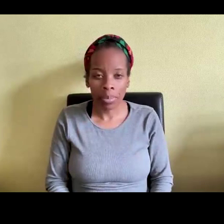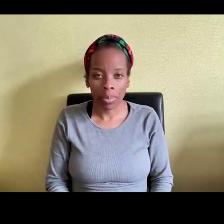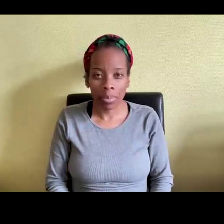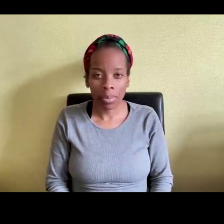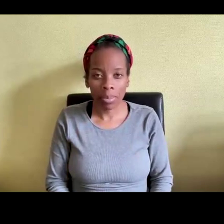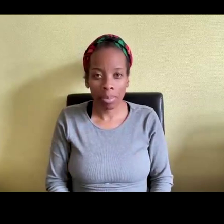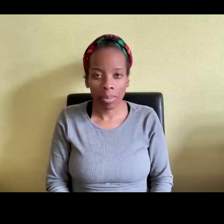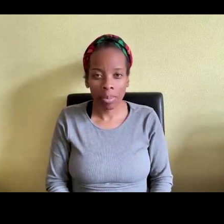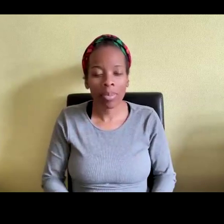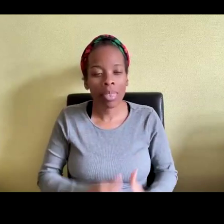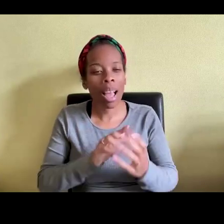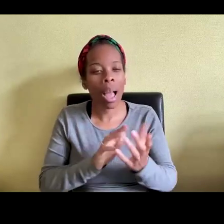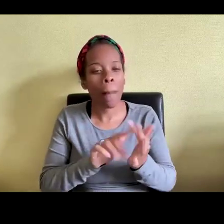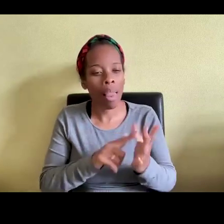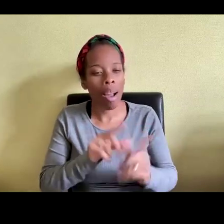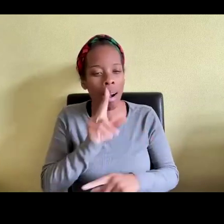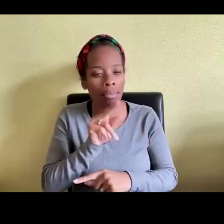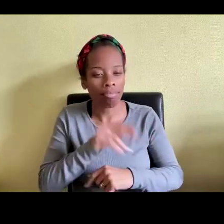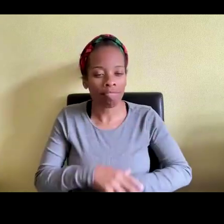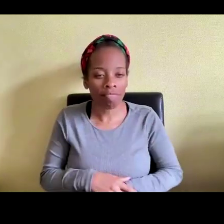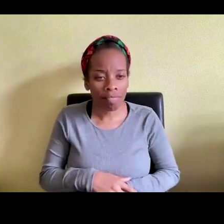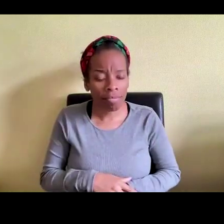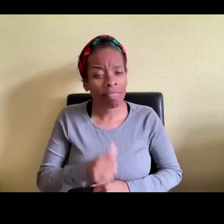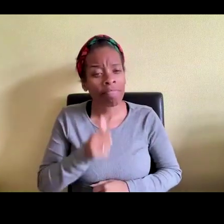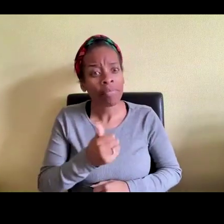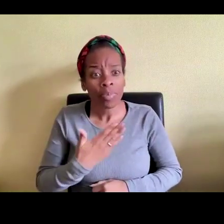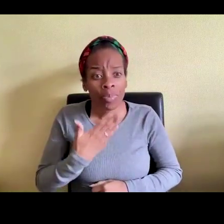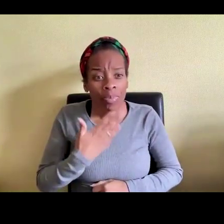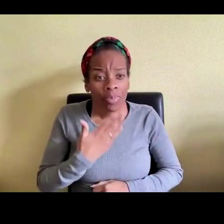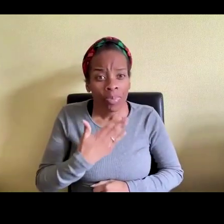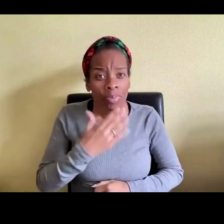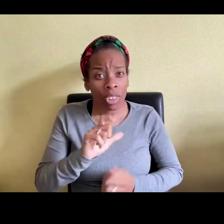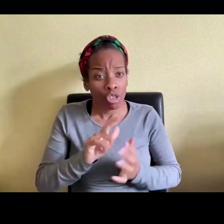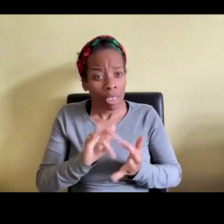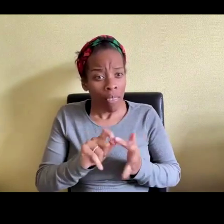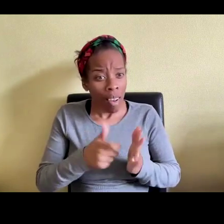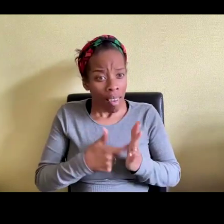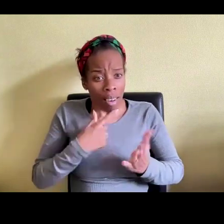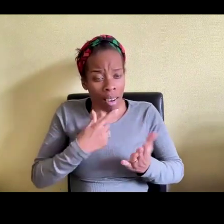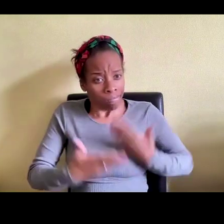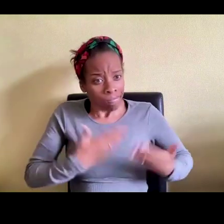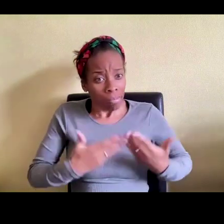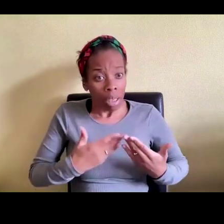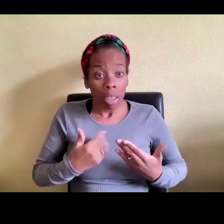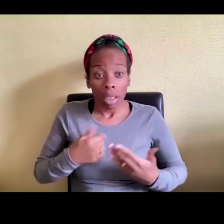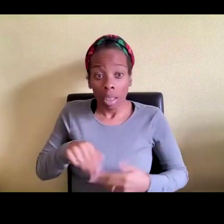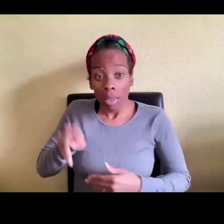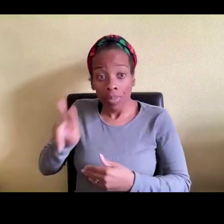Yeah, I might just come in with a few of the questions that have come through now if that's okay, that were just particularly pertinent. Chris: Absolutely. Amelia: So someone has asked